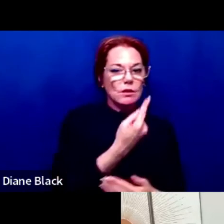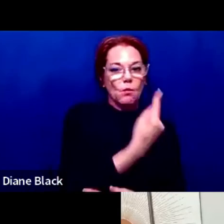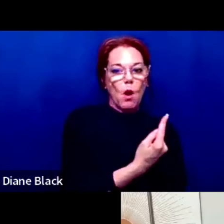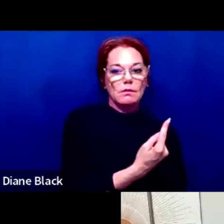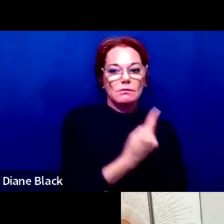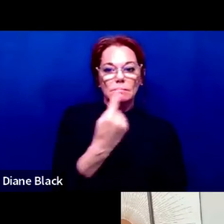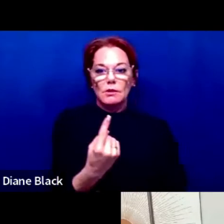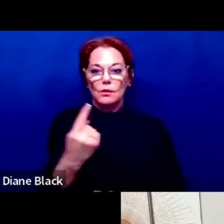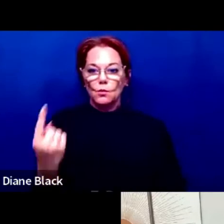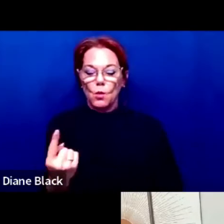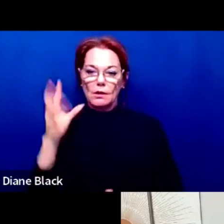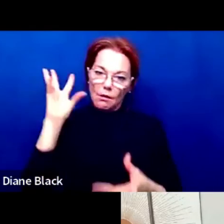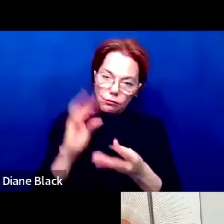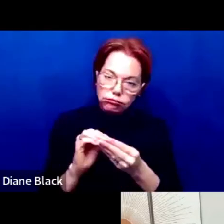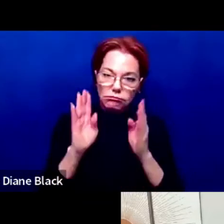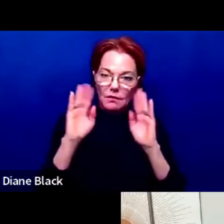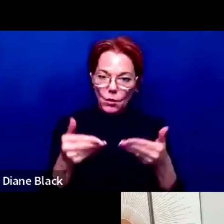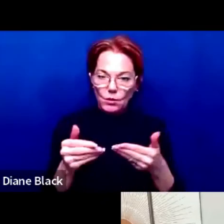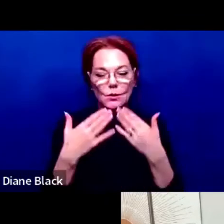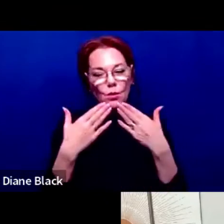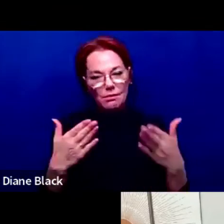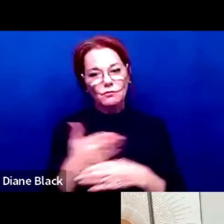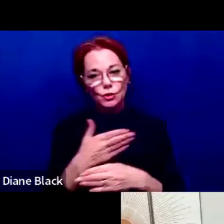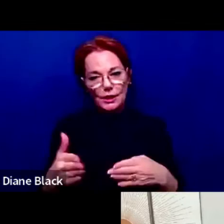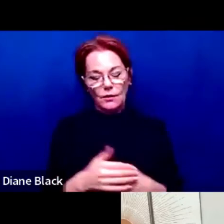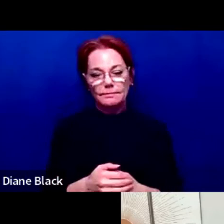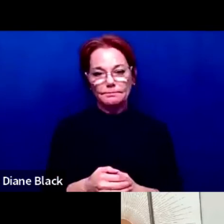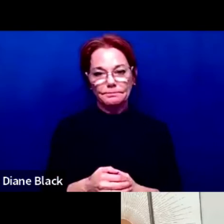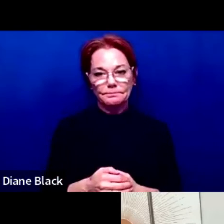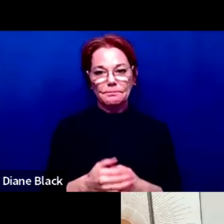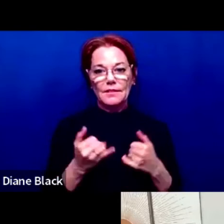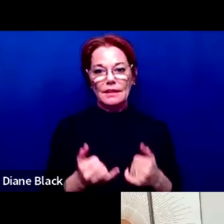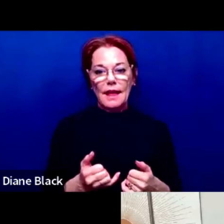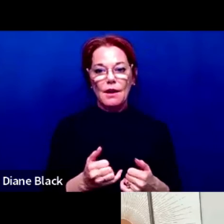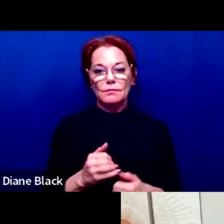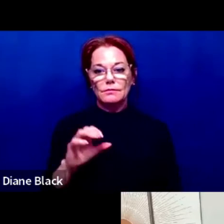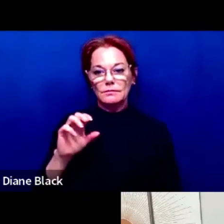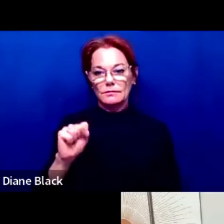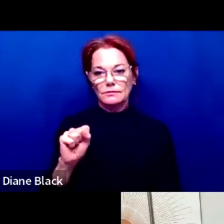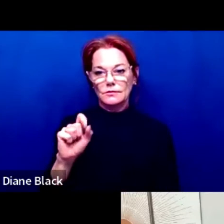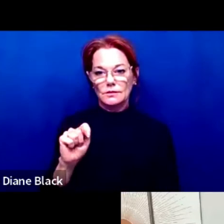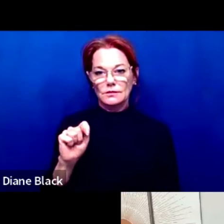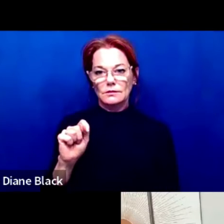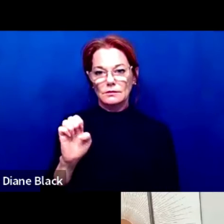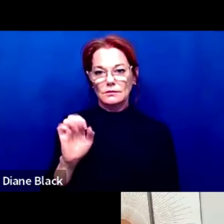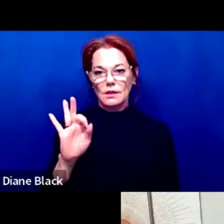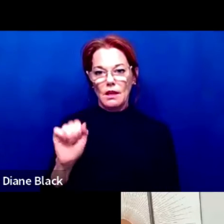you so much for sharing that. Next I'm going to turn it to Stefani O'Dea who's the Director of Maryland's Office of Older